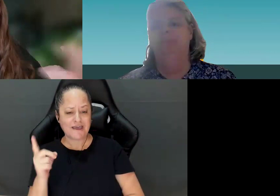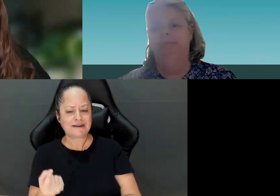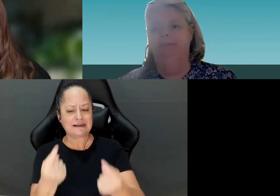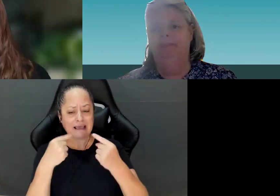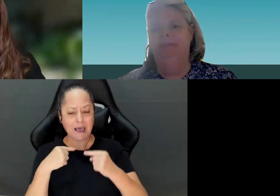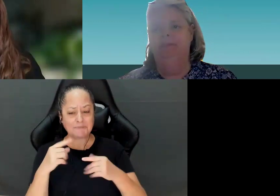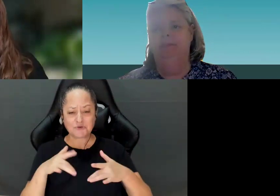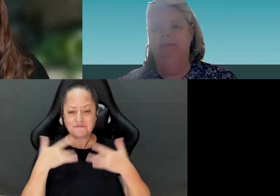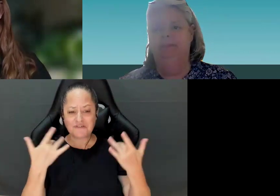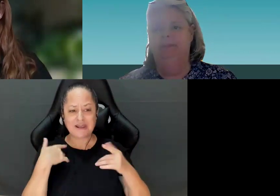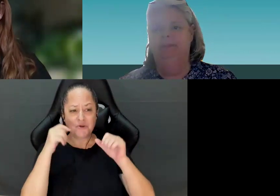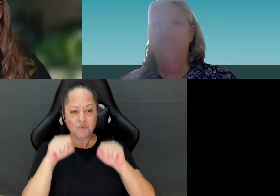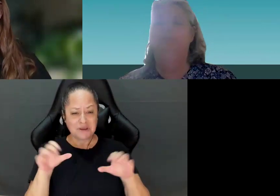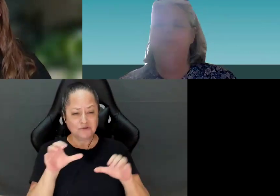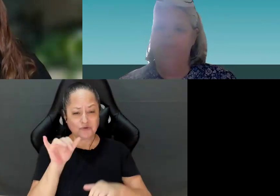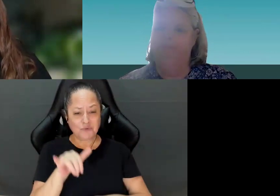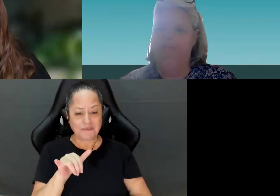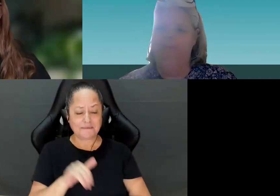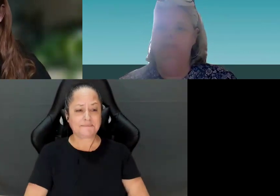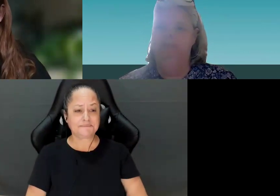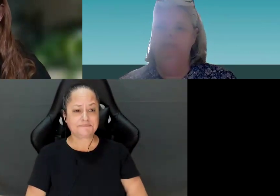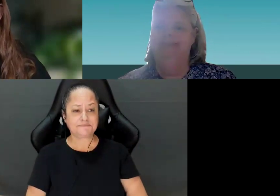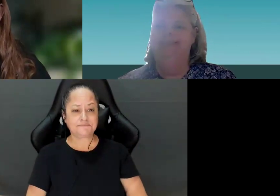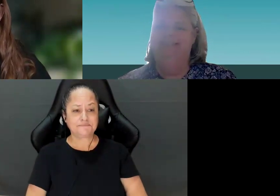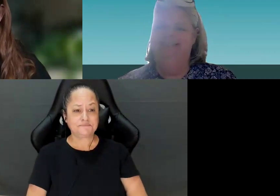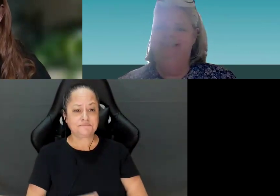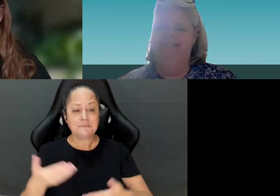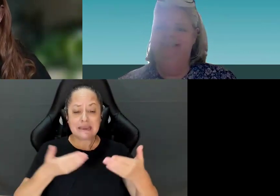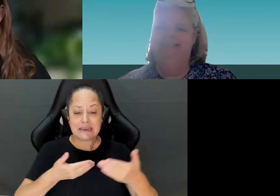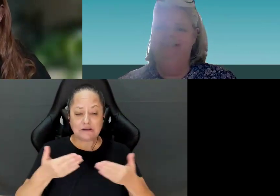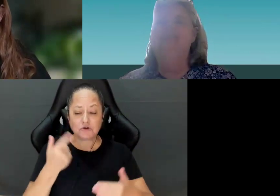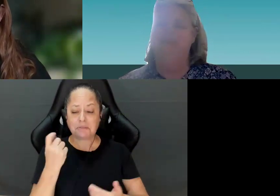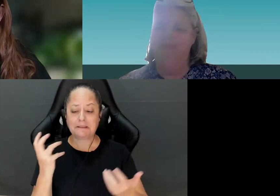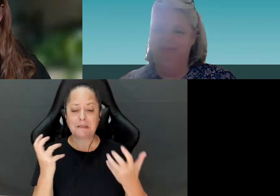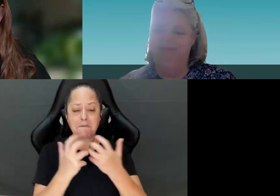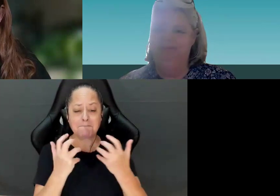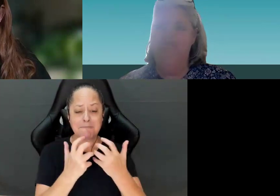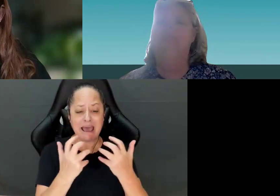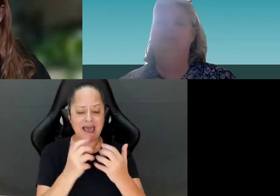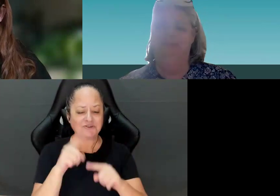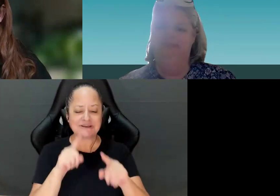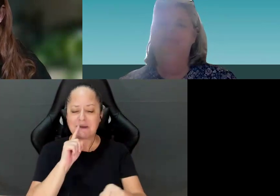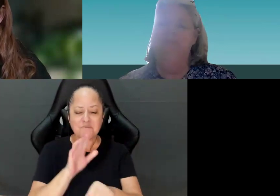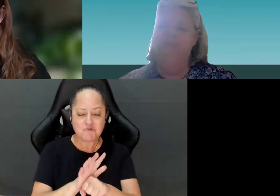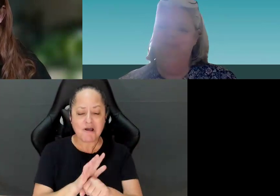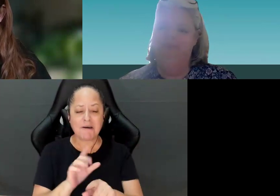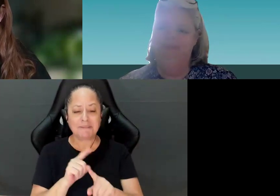so we can kind of do that. Intros, a little bit of matchmaking, can't promise anything but we try.